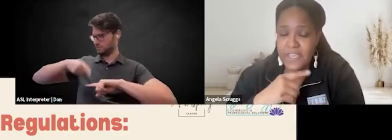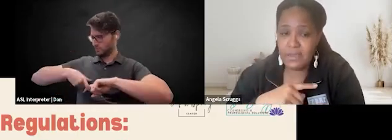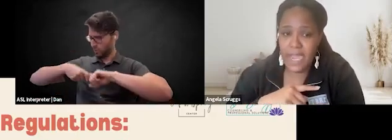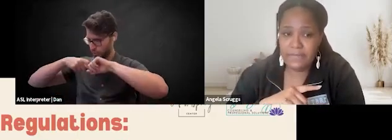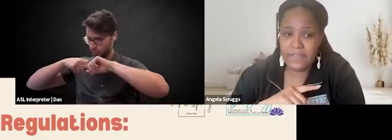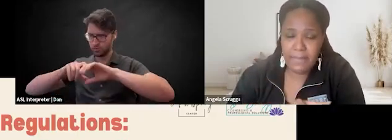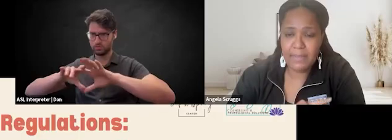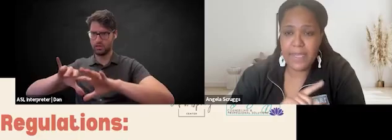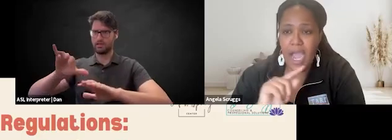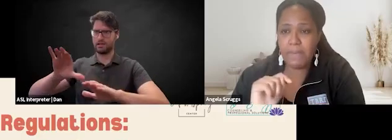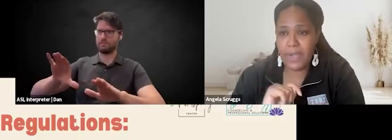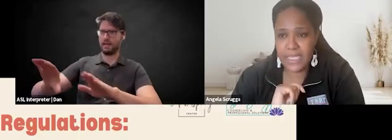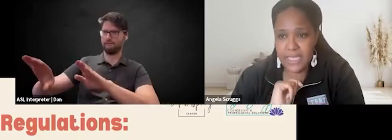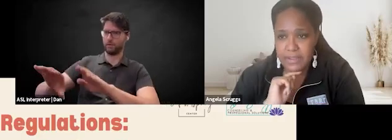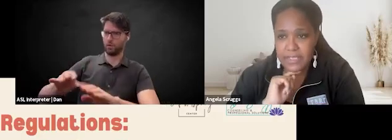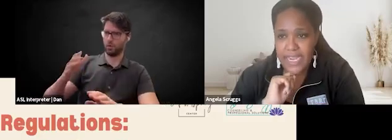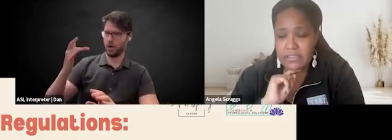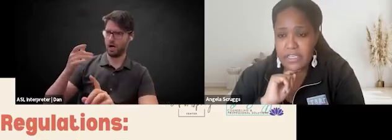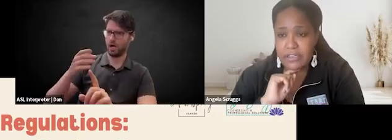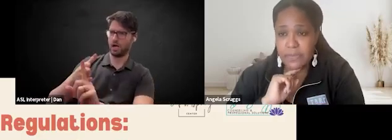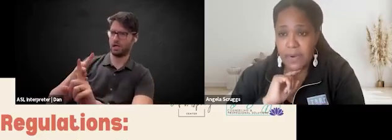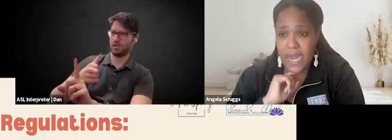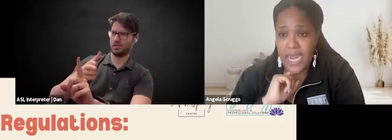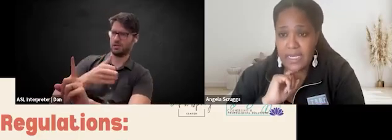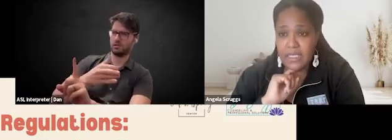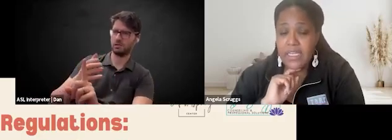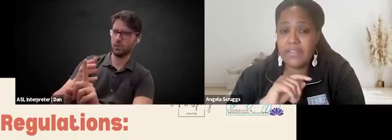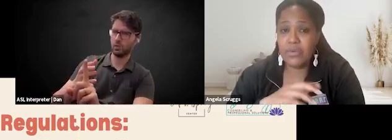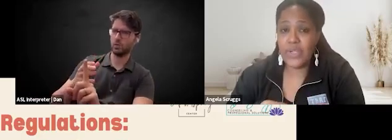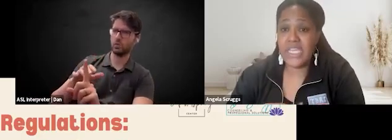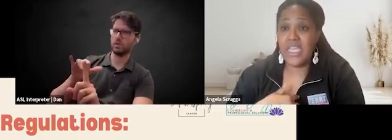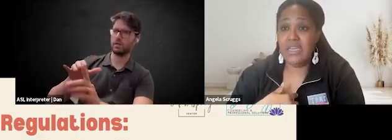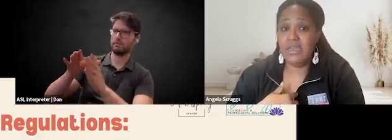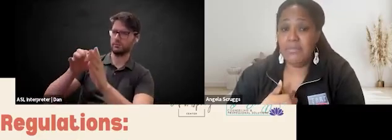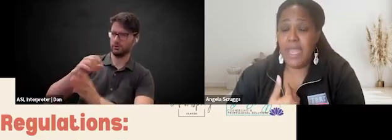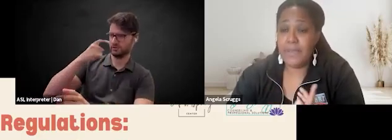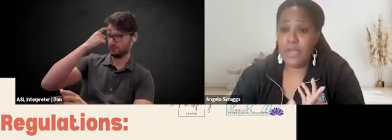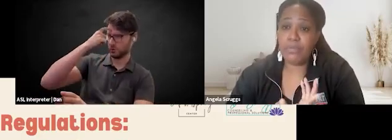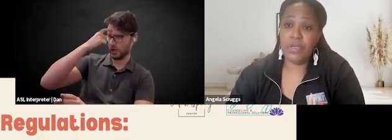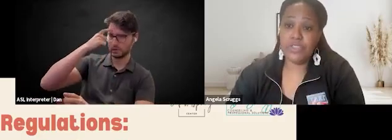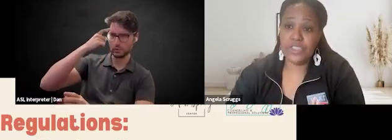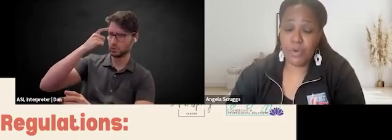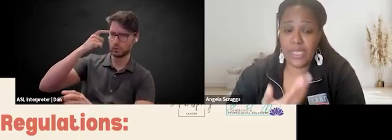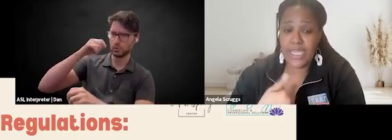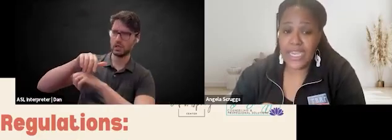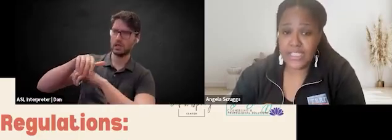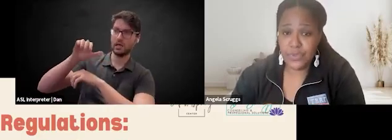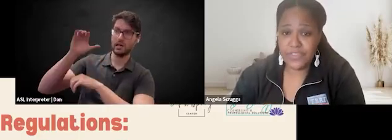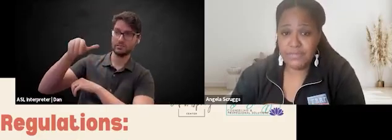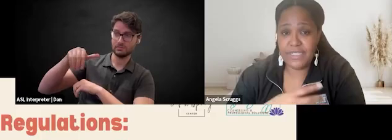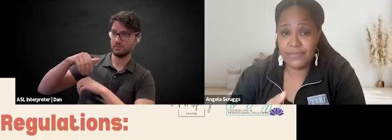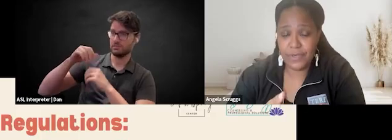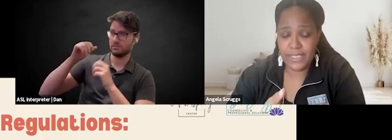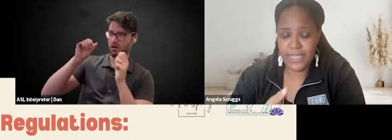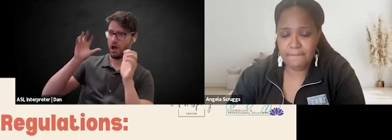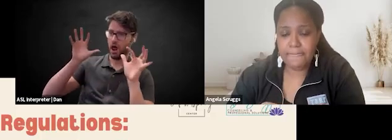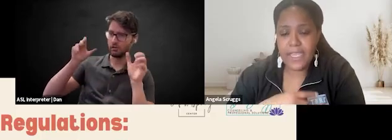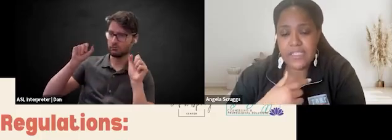think about they may be operating in their downstairs brain, then we can maybe approach them or engage with them differently.